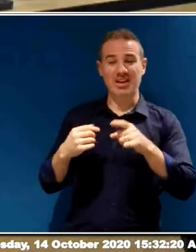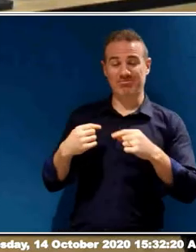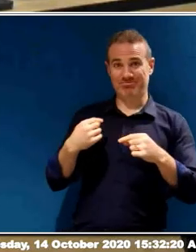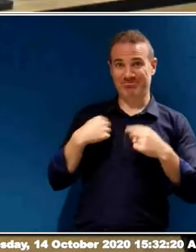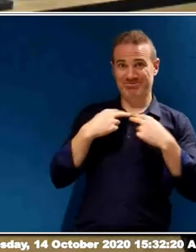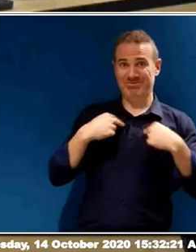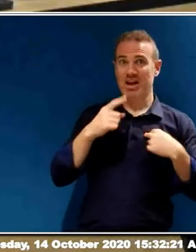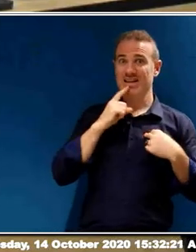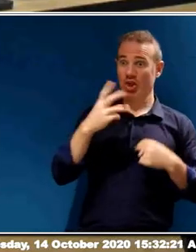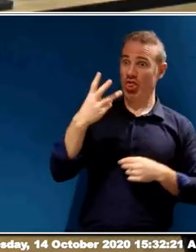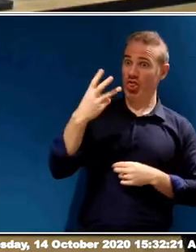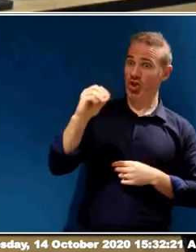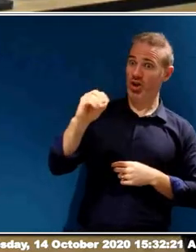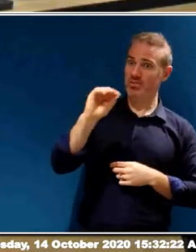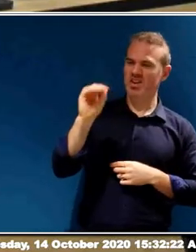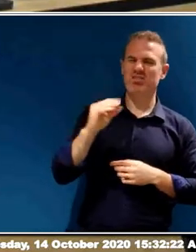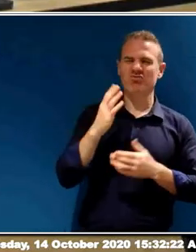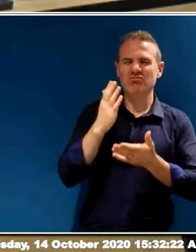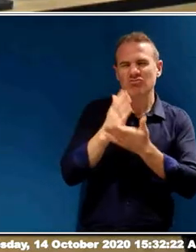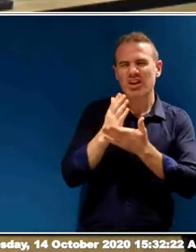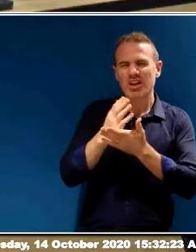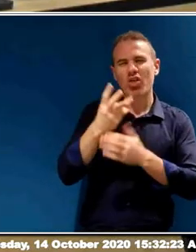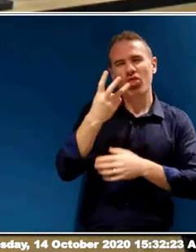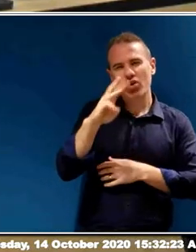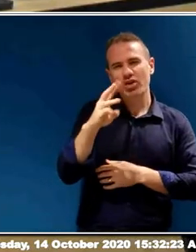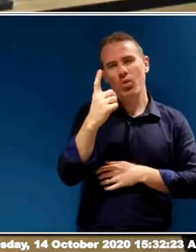and New South Wales and Queensland are a bit over